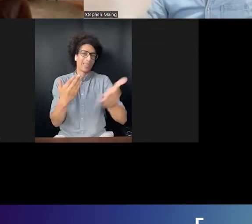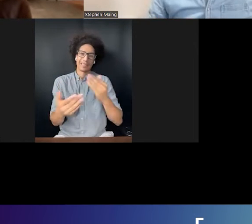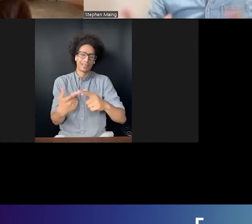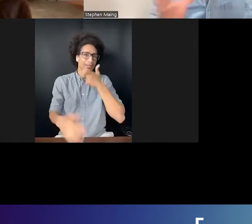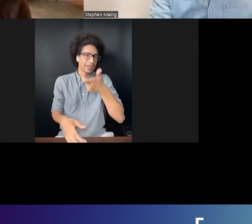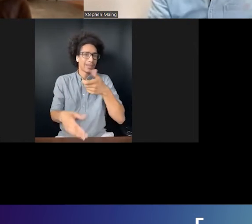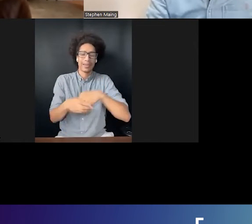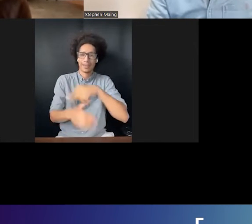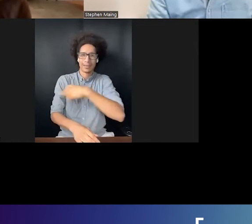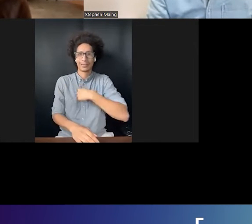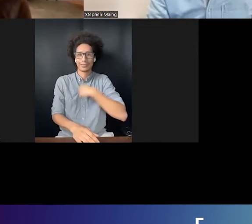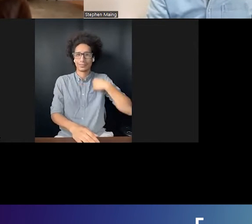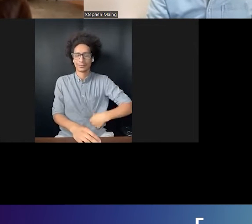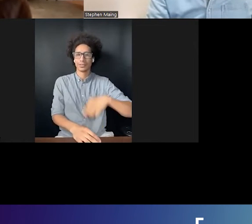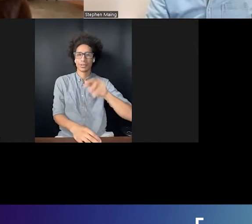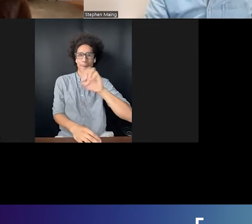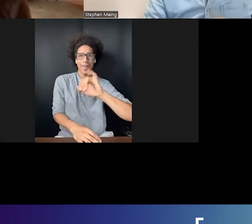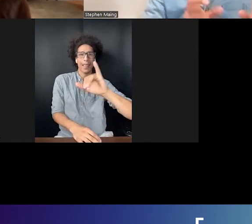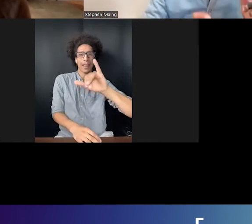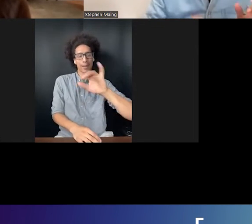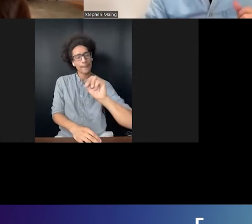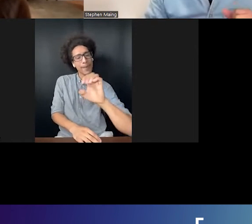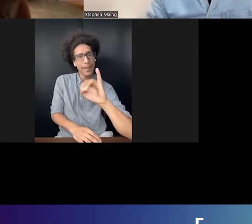And because I was documenting sort of these like cyber punks